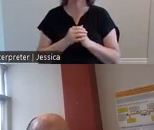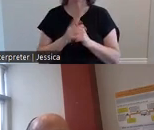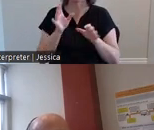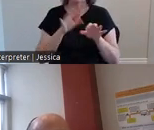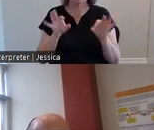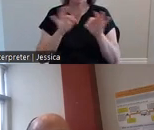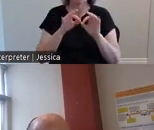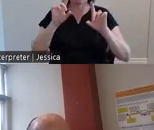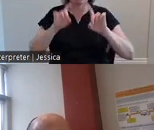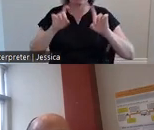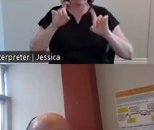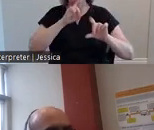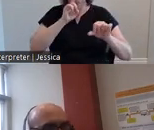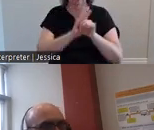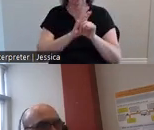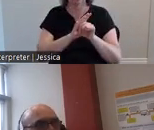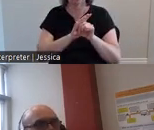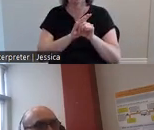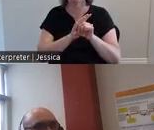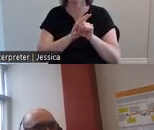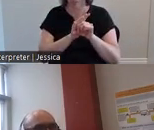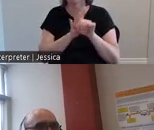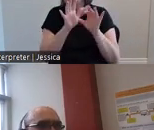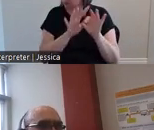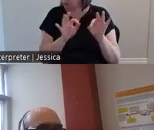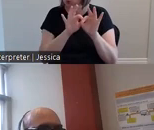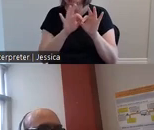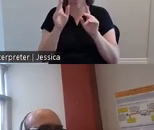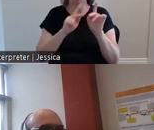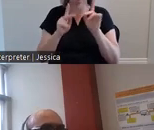I think it is important to use persons with disabilities if and when you can pay them.